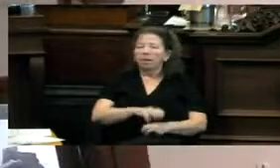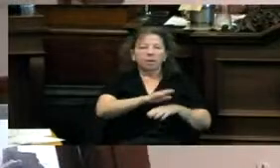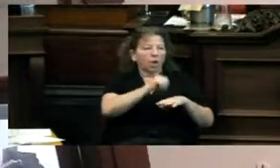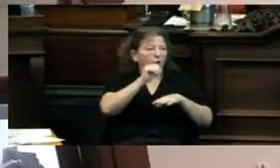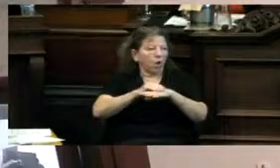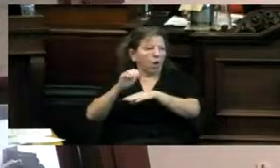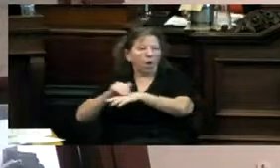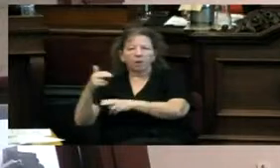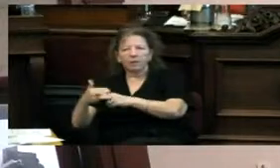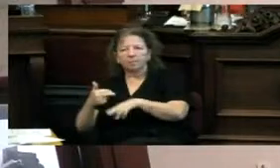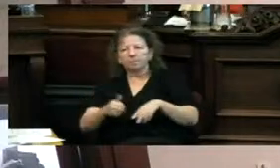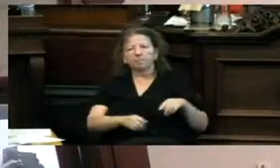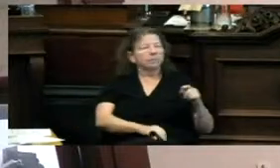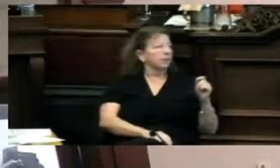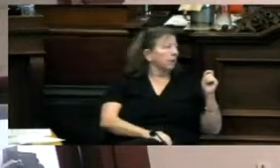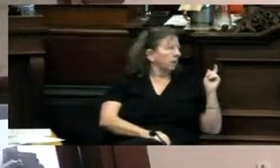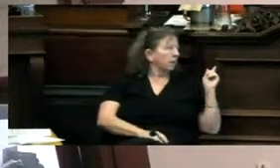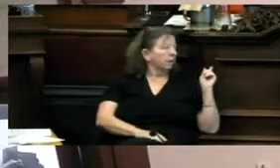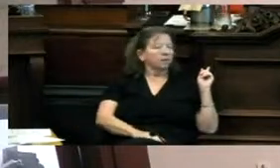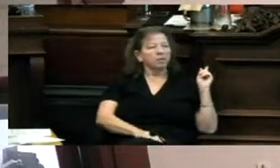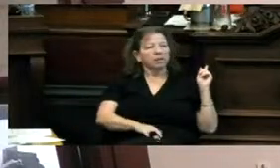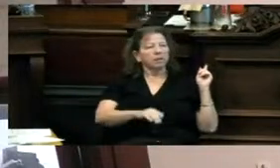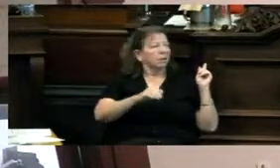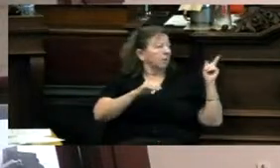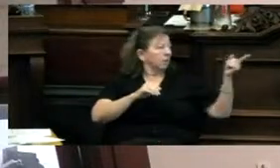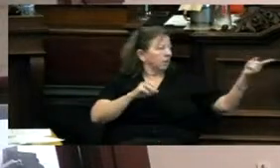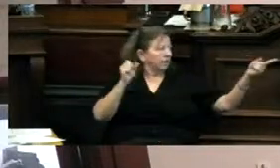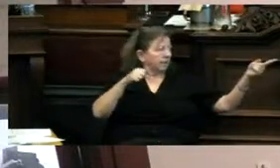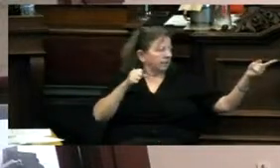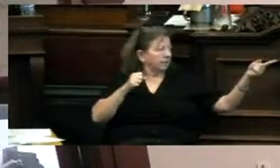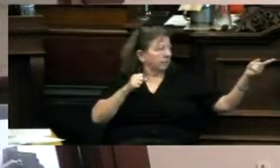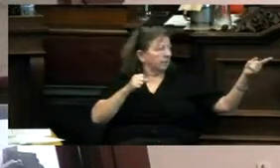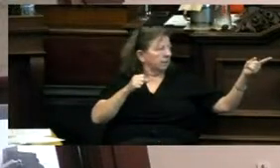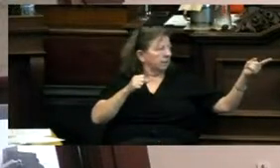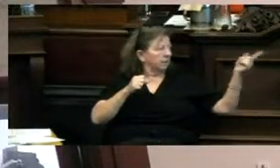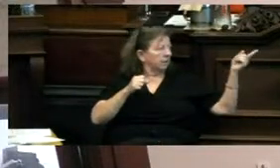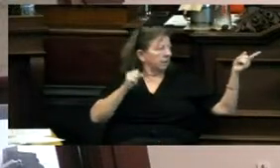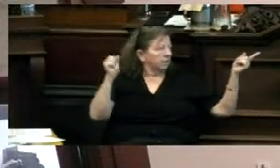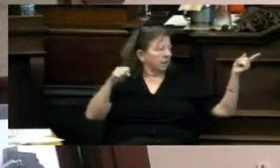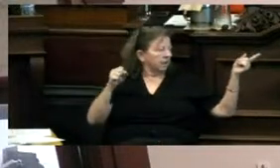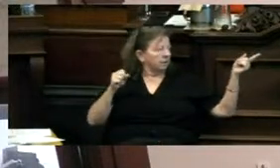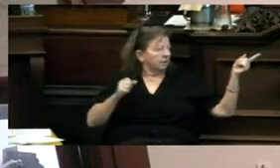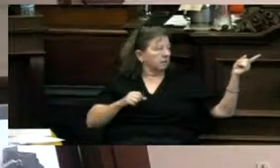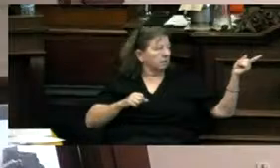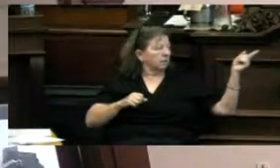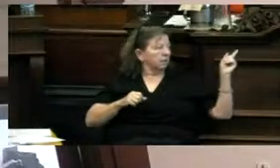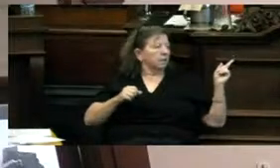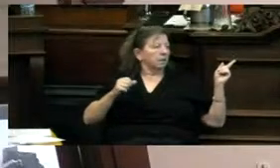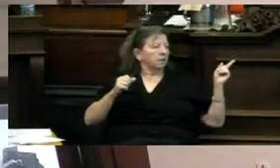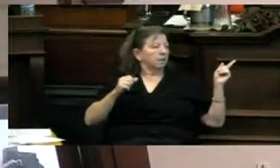Any opposed? Nay, no. All right. Can we get a roll call? Absolutely. Let's have a roll